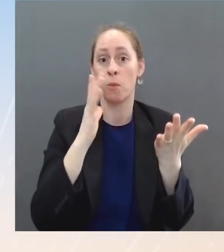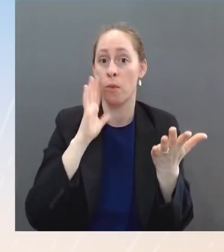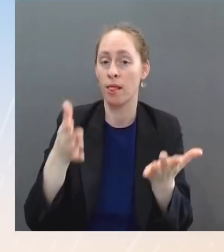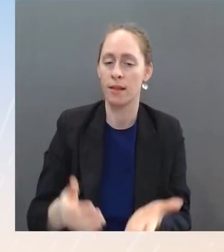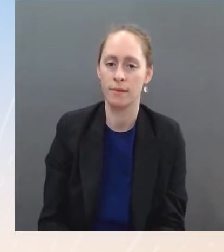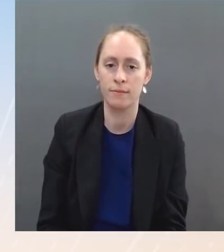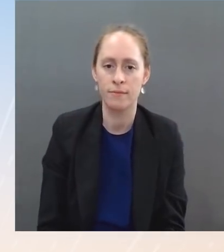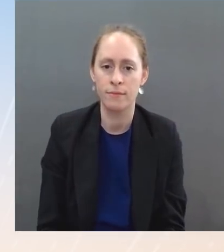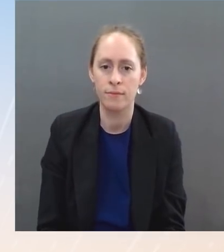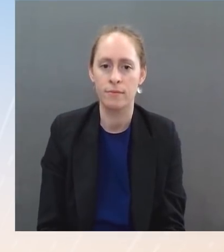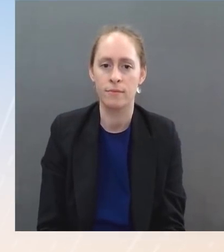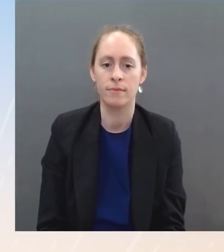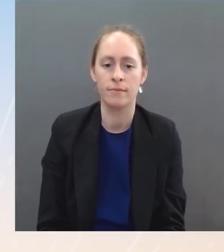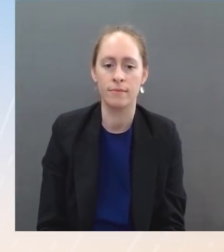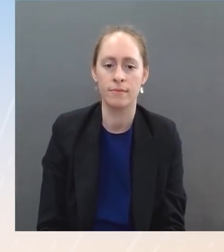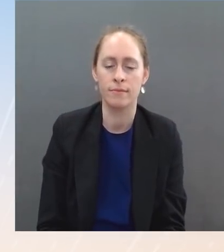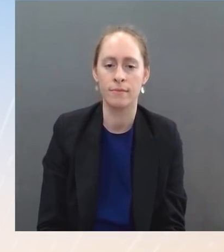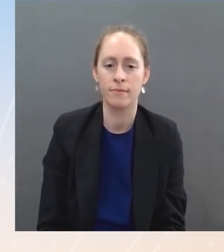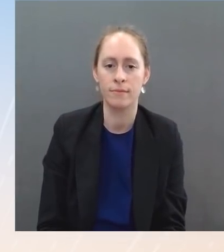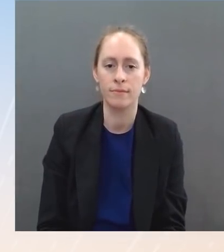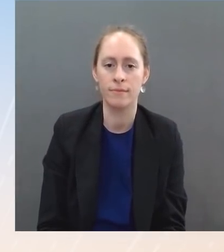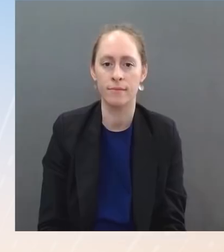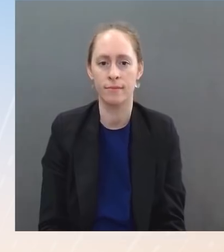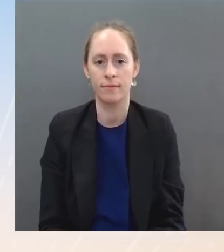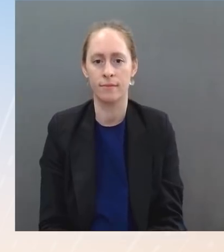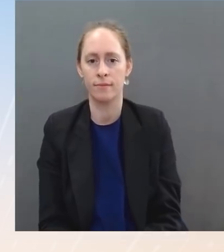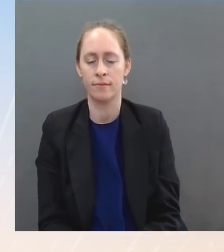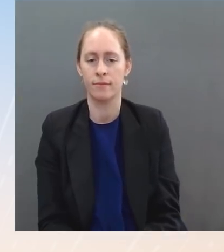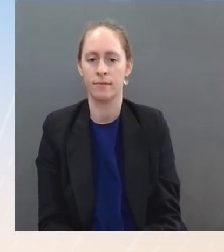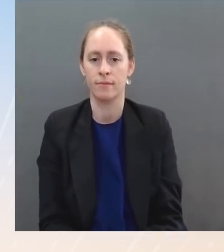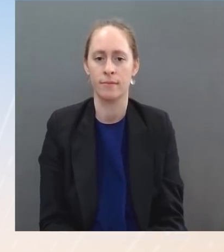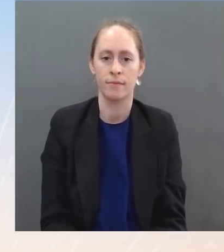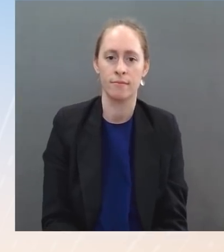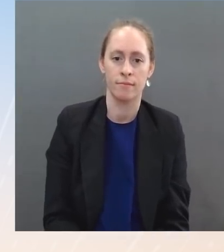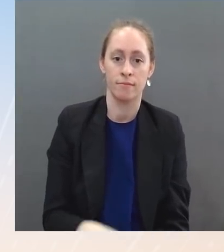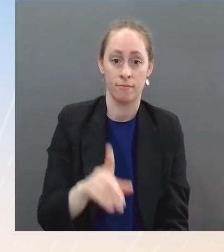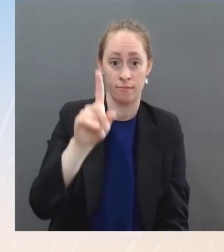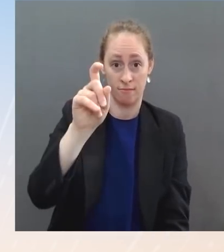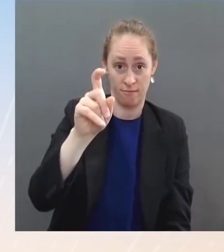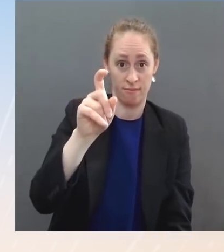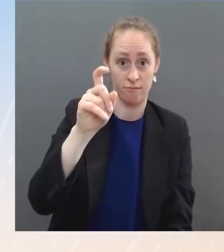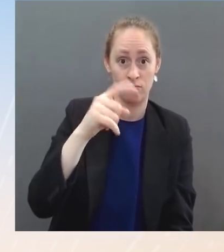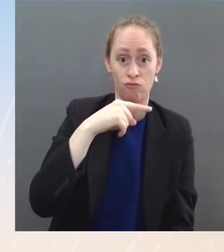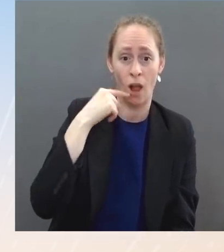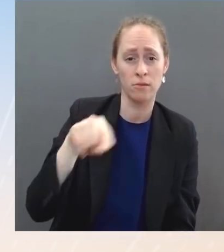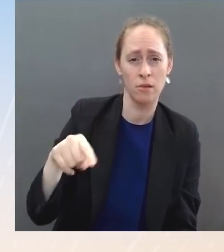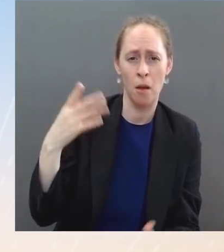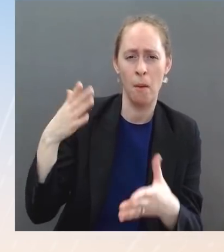So what function will an additional sanctions package have when you announce it?